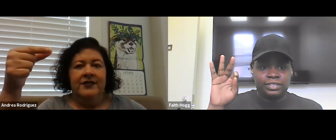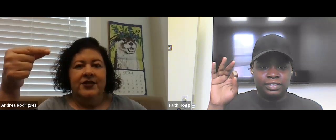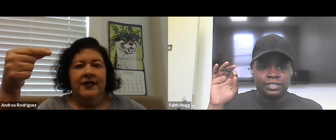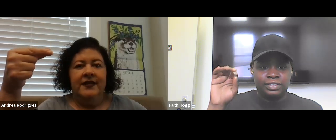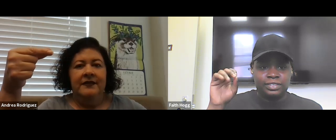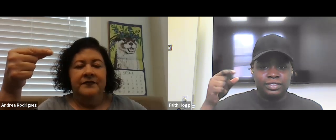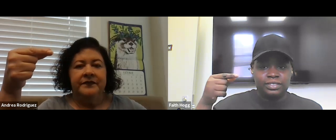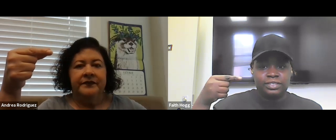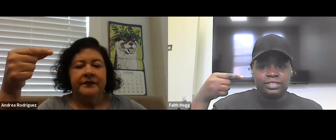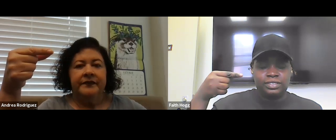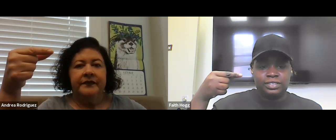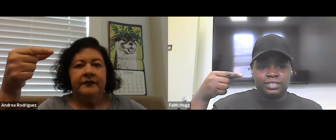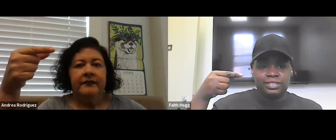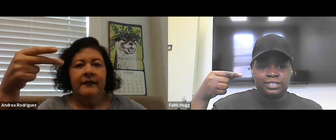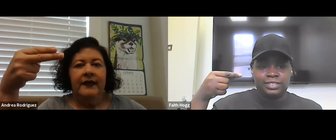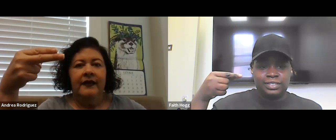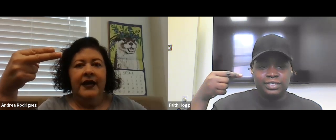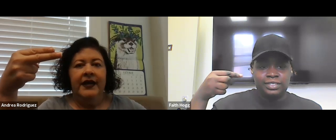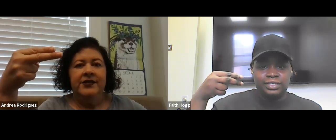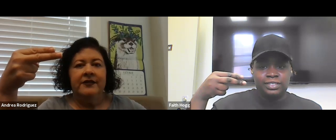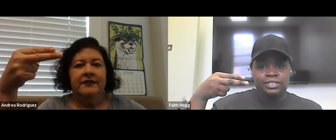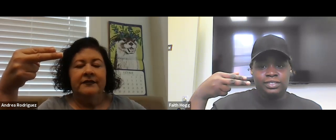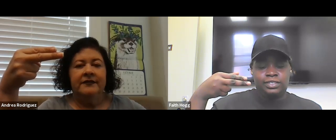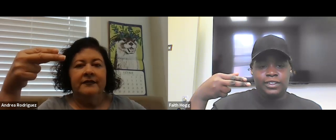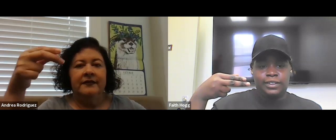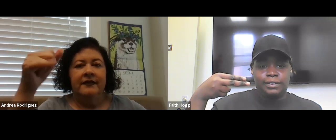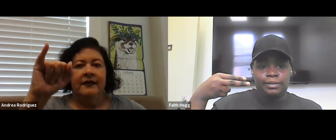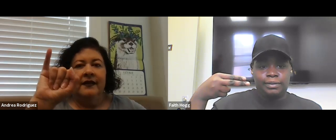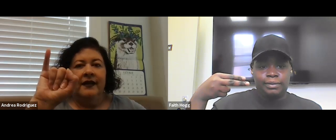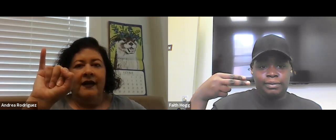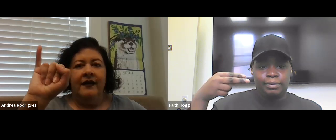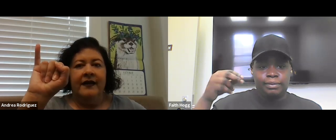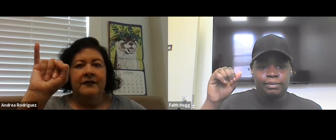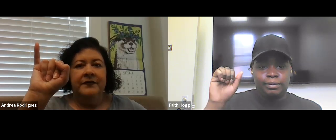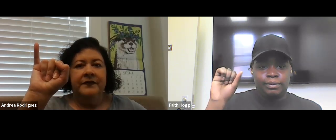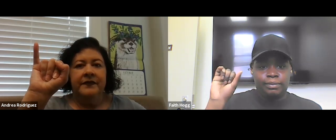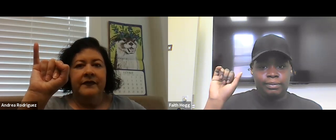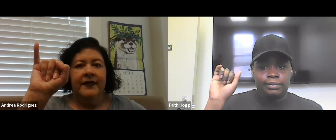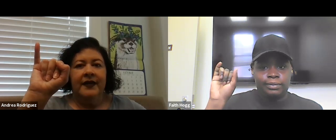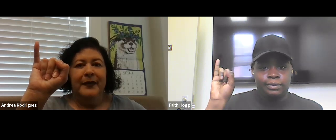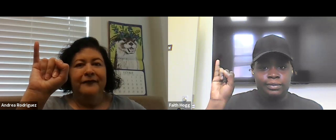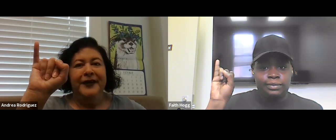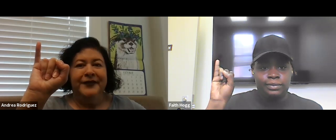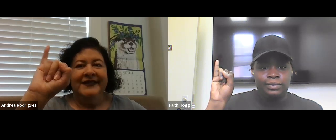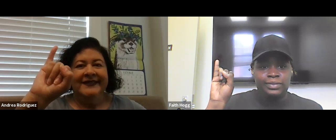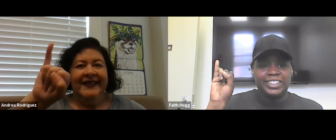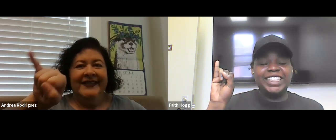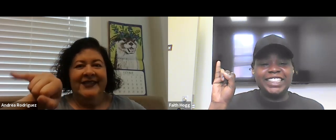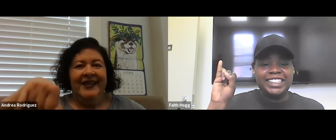G. H I My favorite, J.